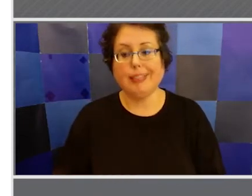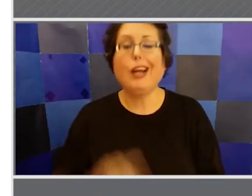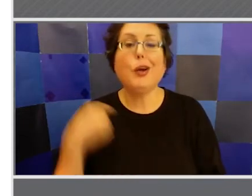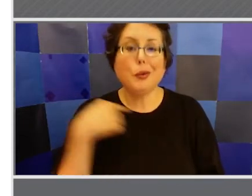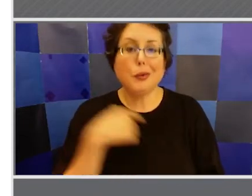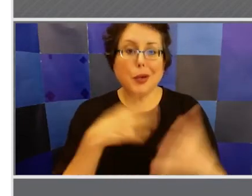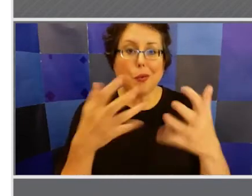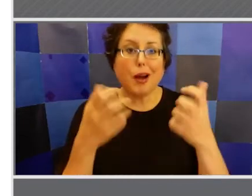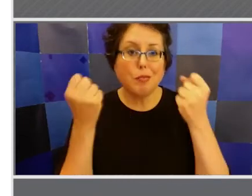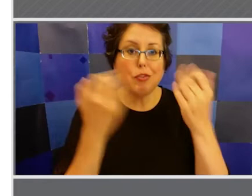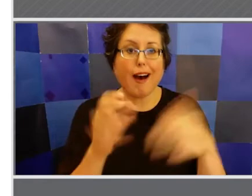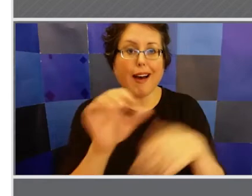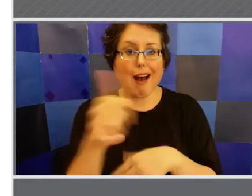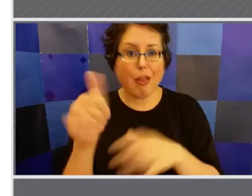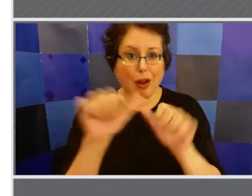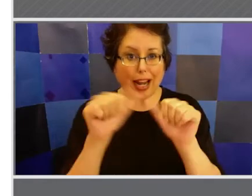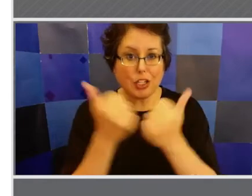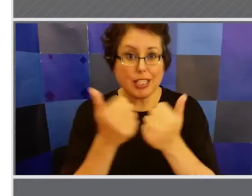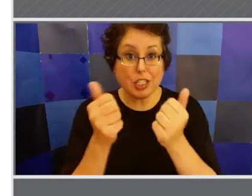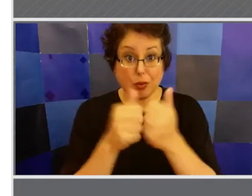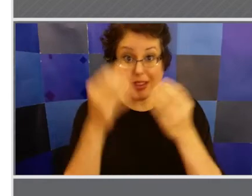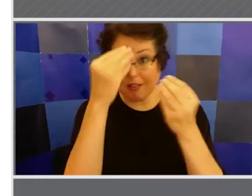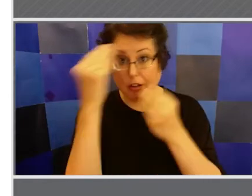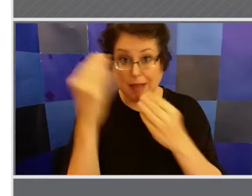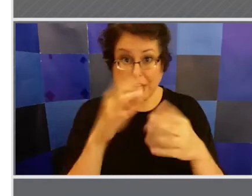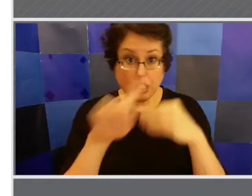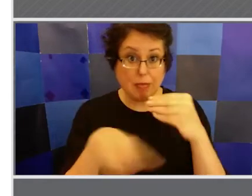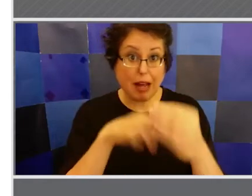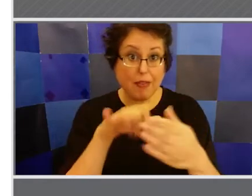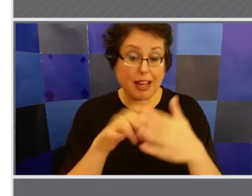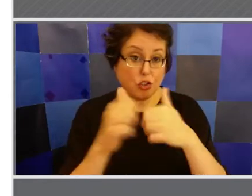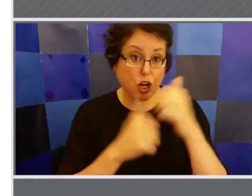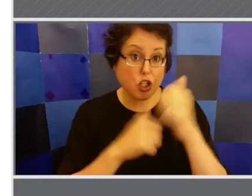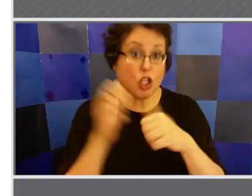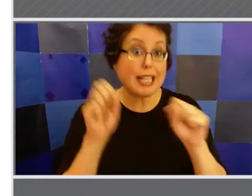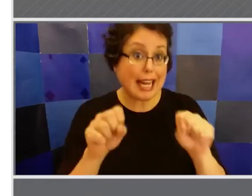with information about those structures that may be able to be put back into productive